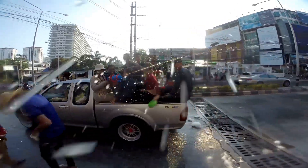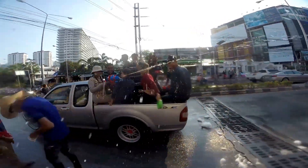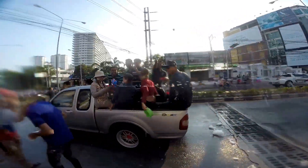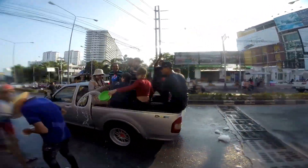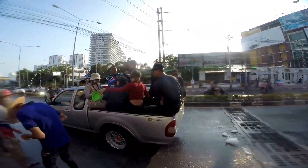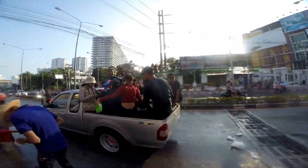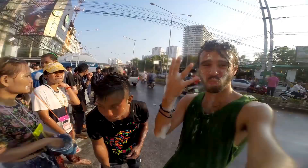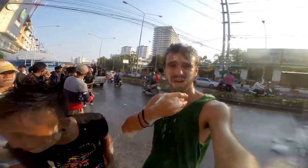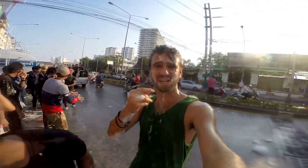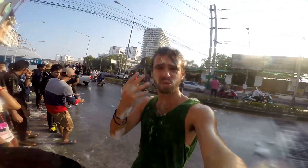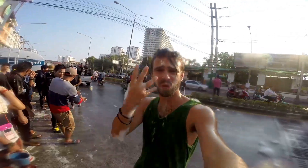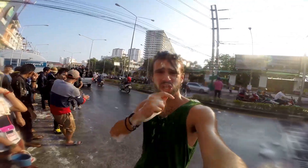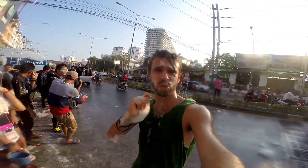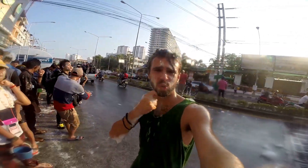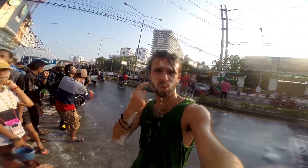That was pretty cool, right?